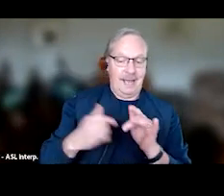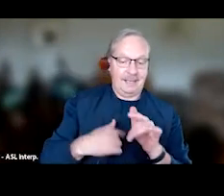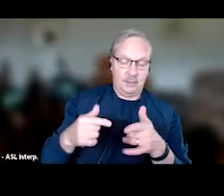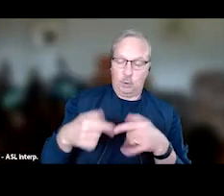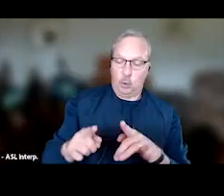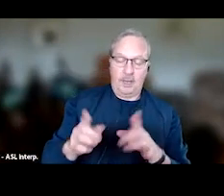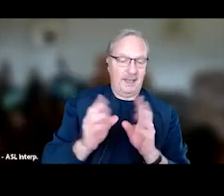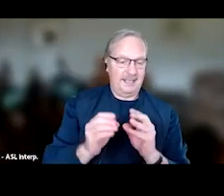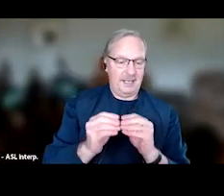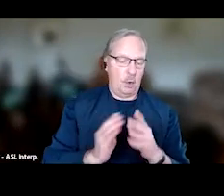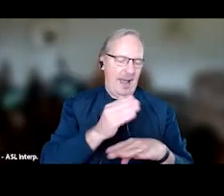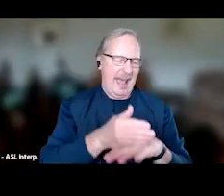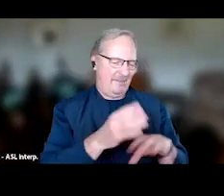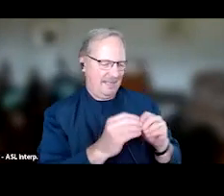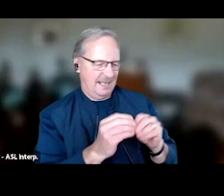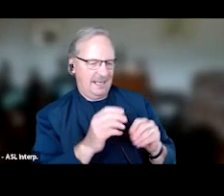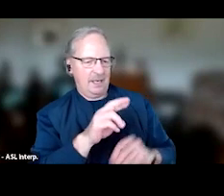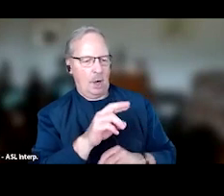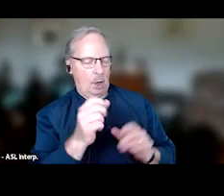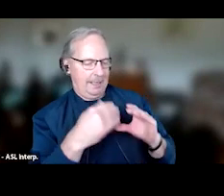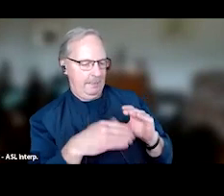or after the session at our email address. Next slide.